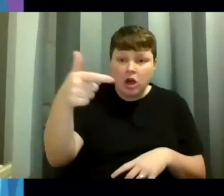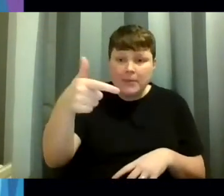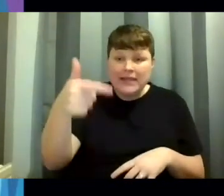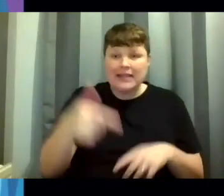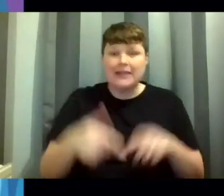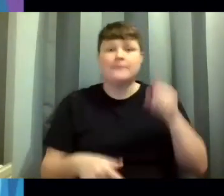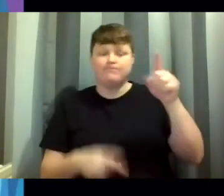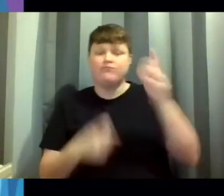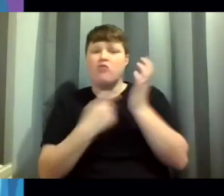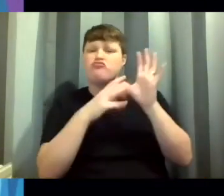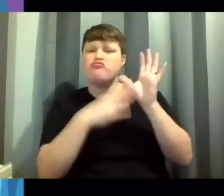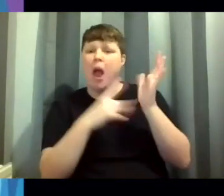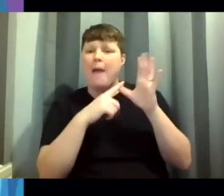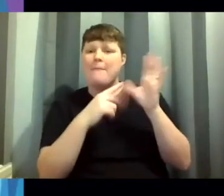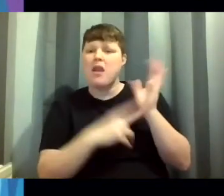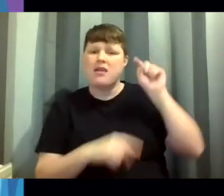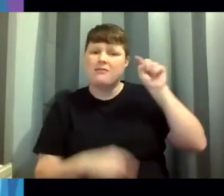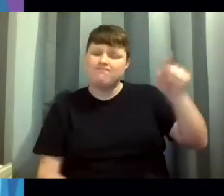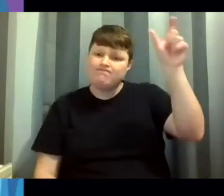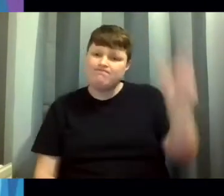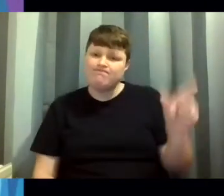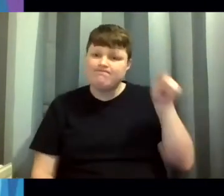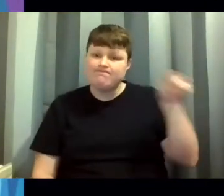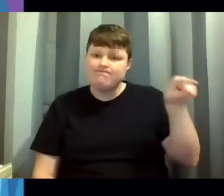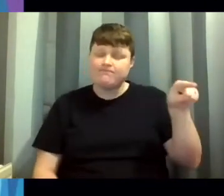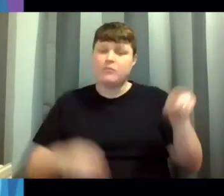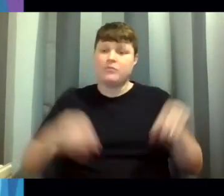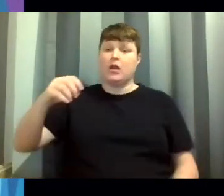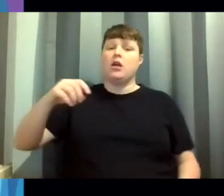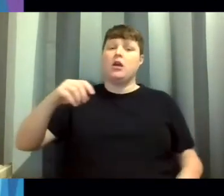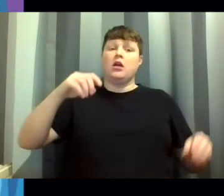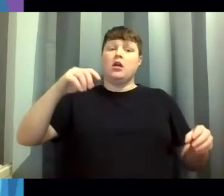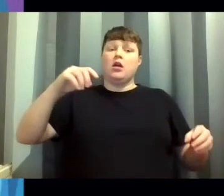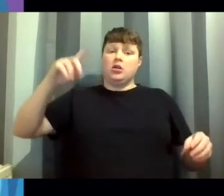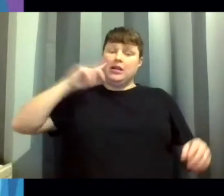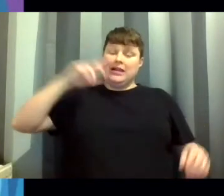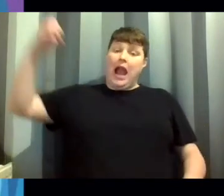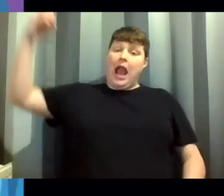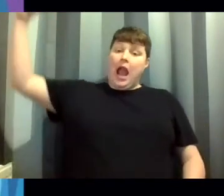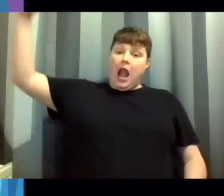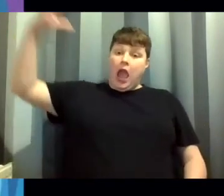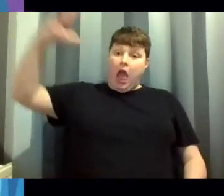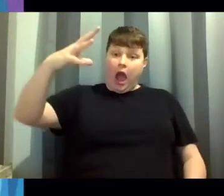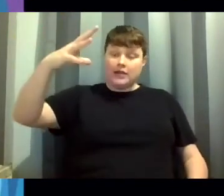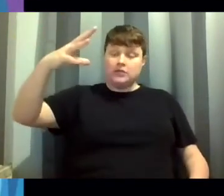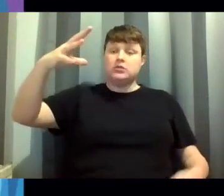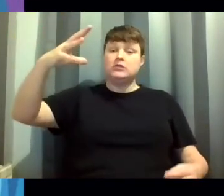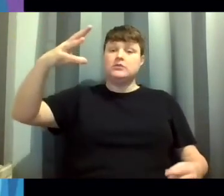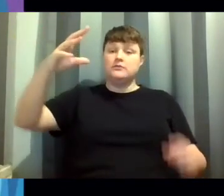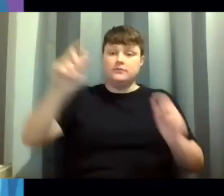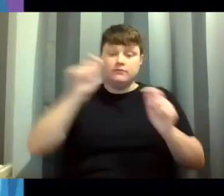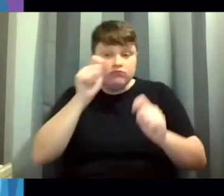detail, what we're able to do is shine an instant light onto a sample of tissue (or it can even be